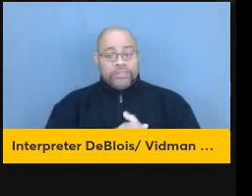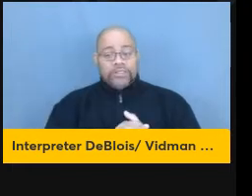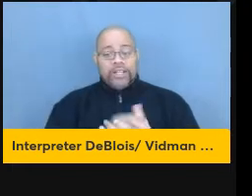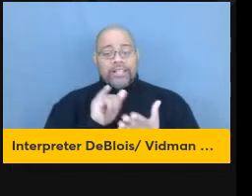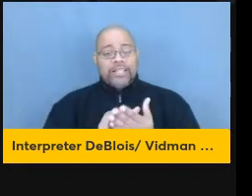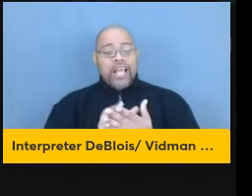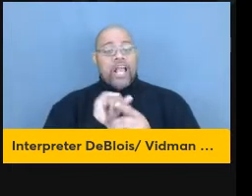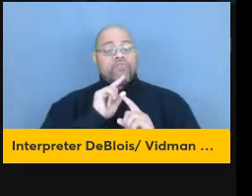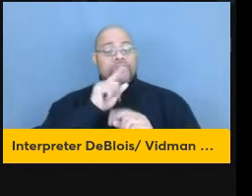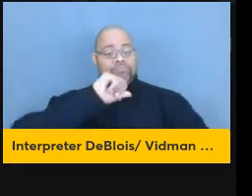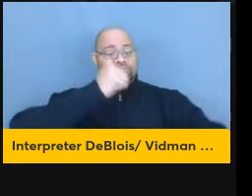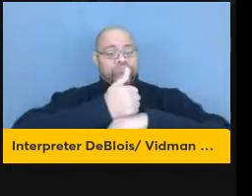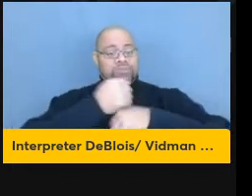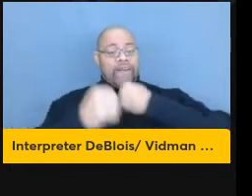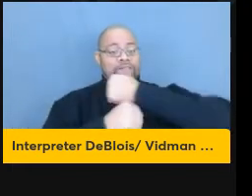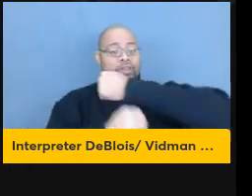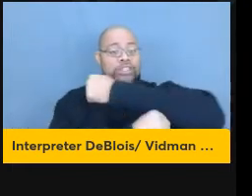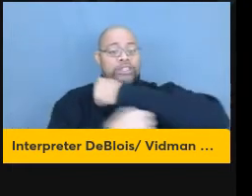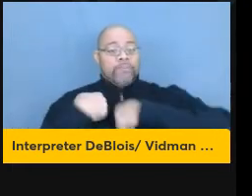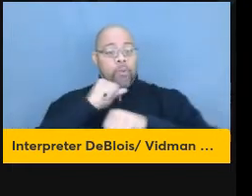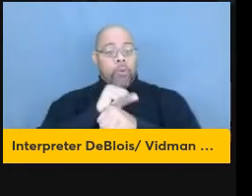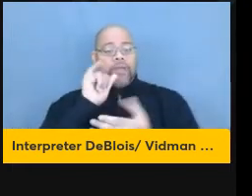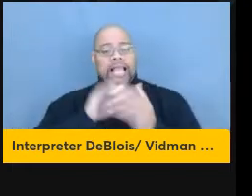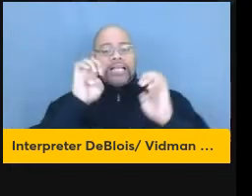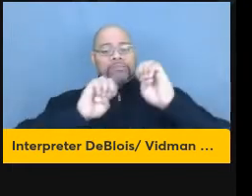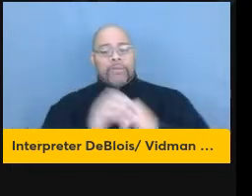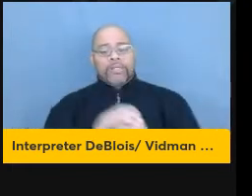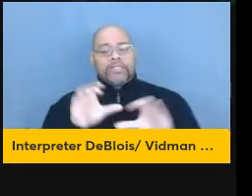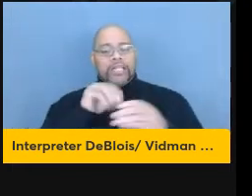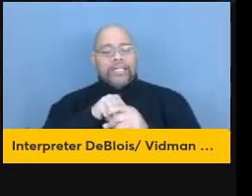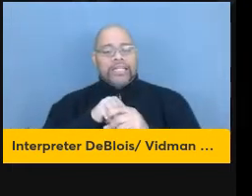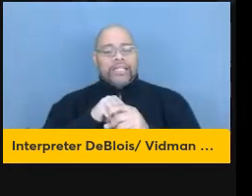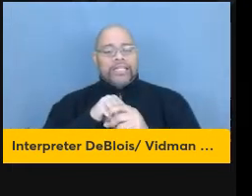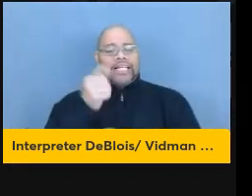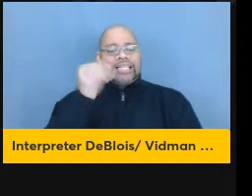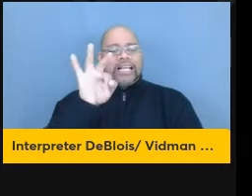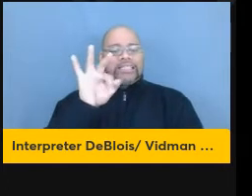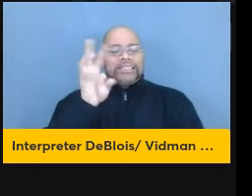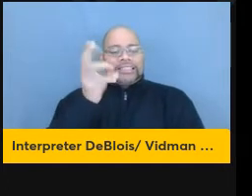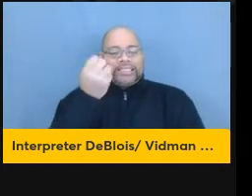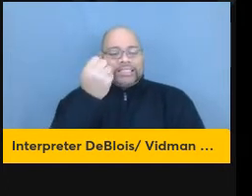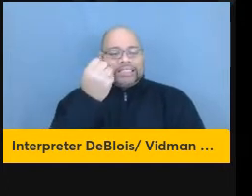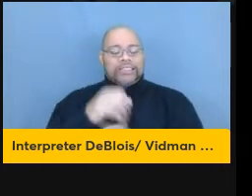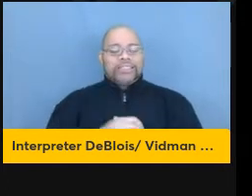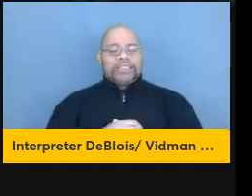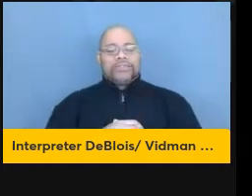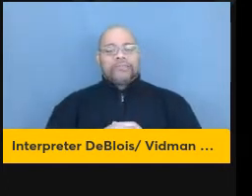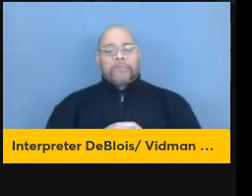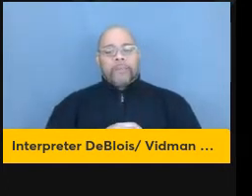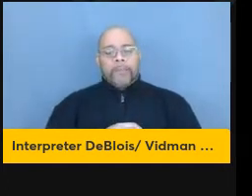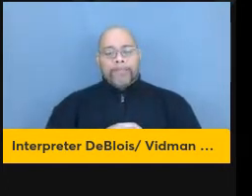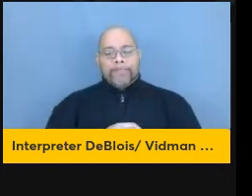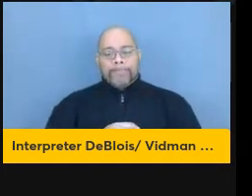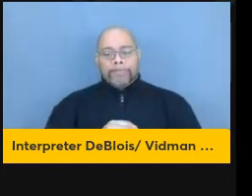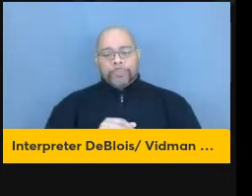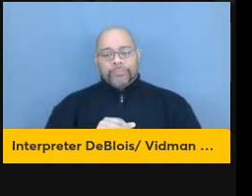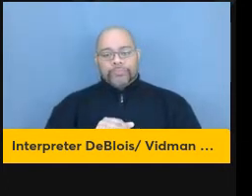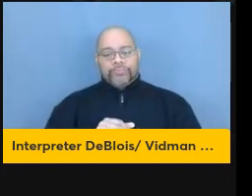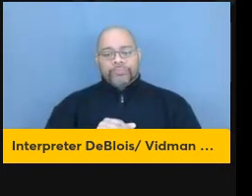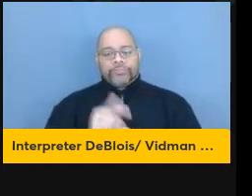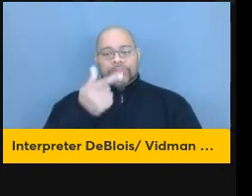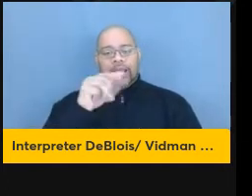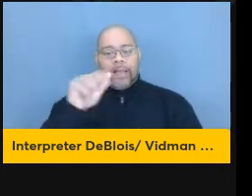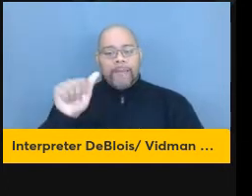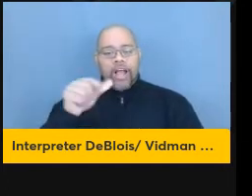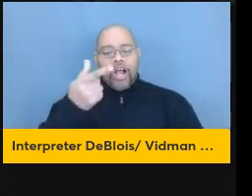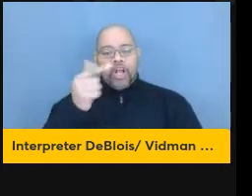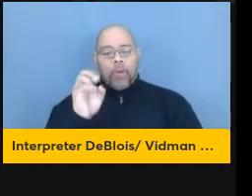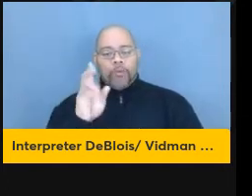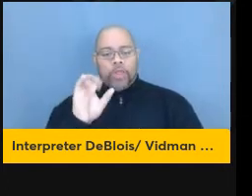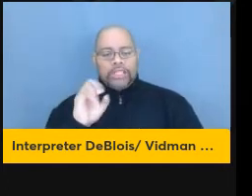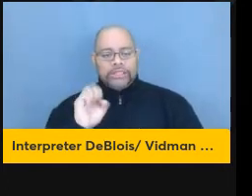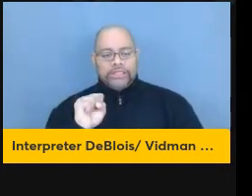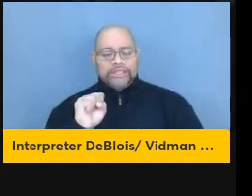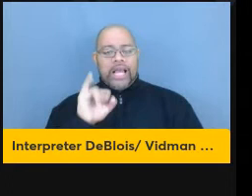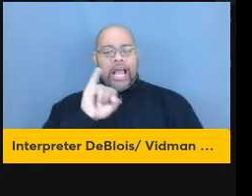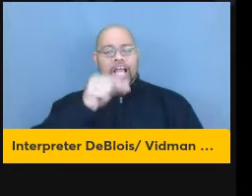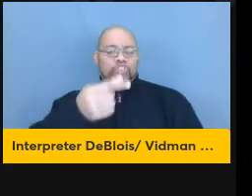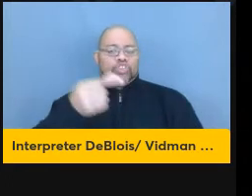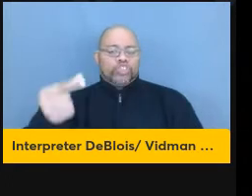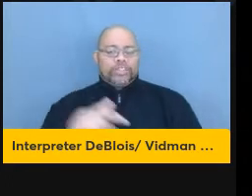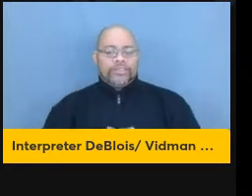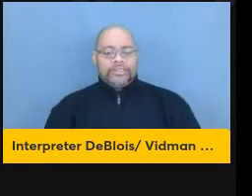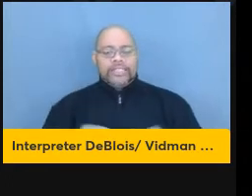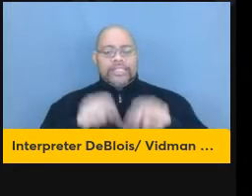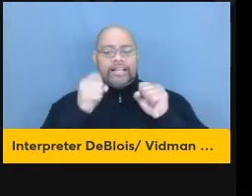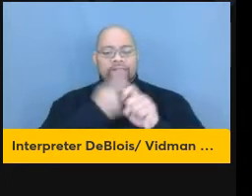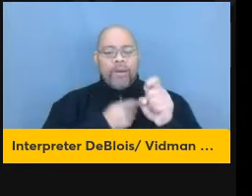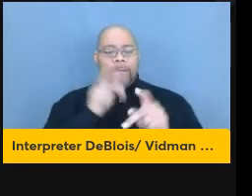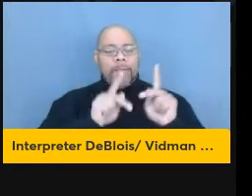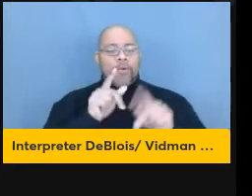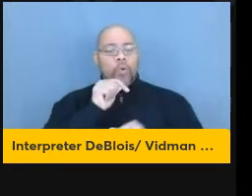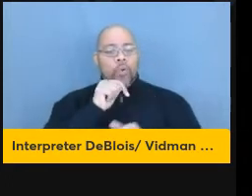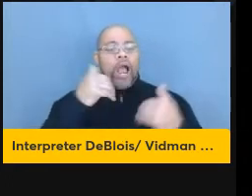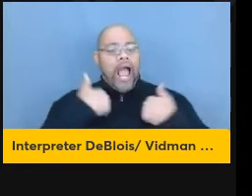foundation of my work was this experiment done in the 60s, where gamma globulin, so IgG taken from people who've had malaria many